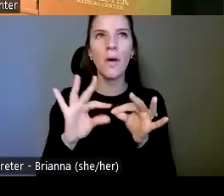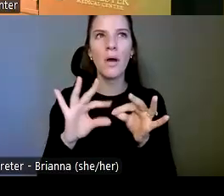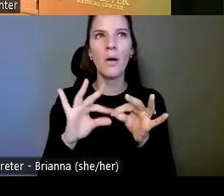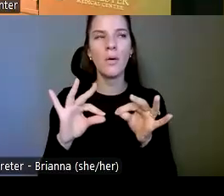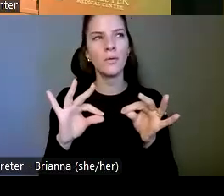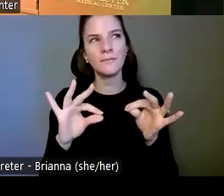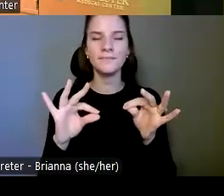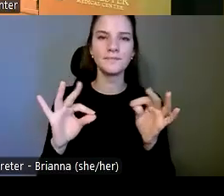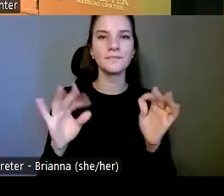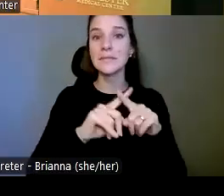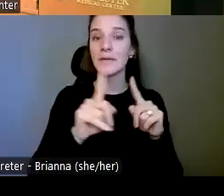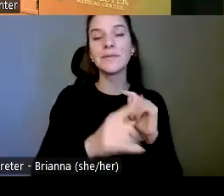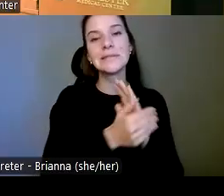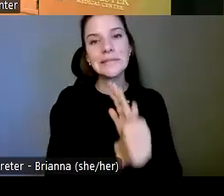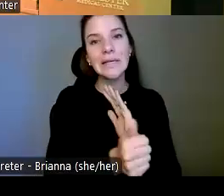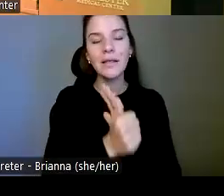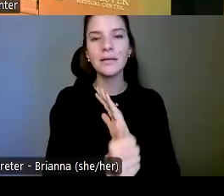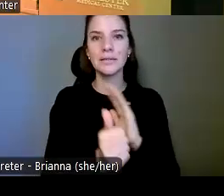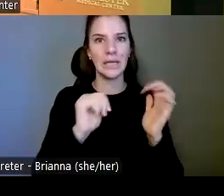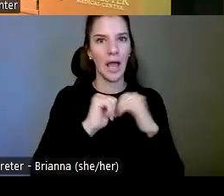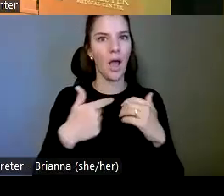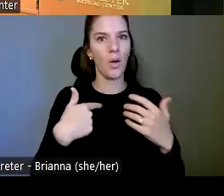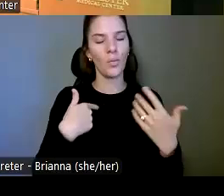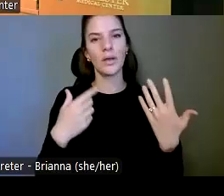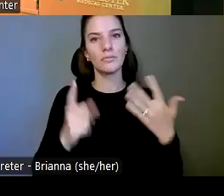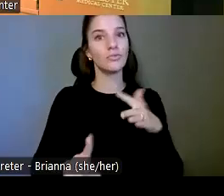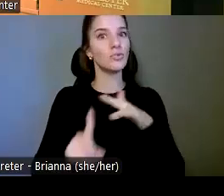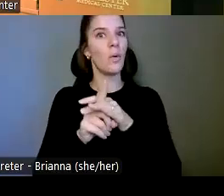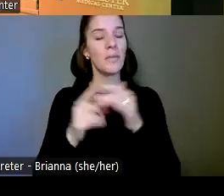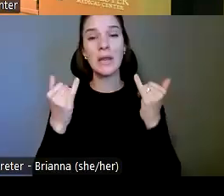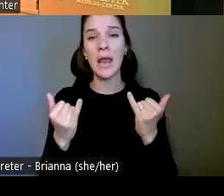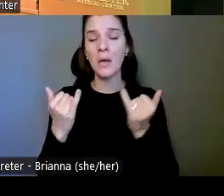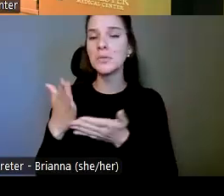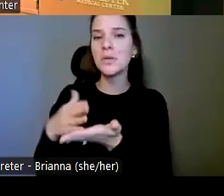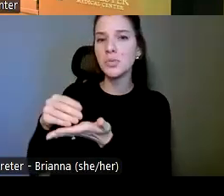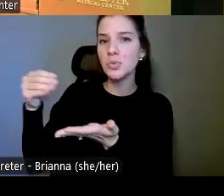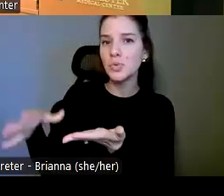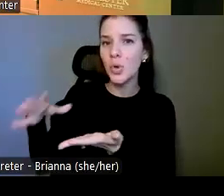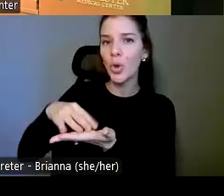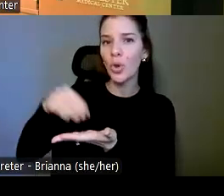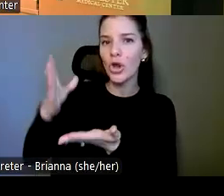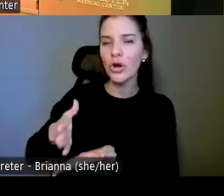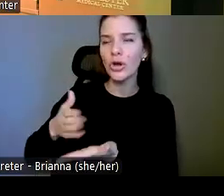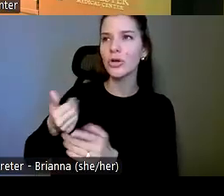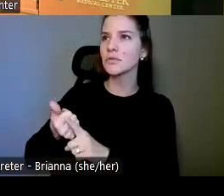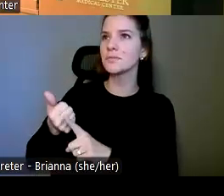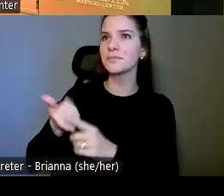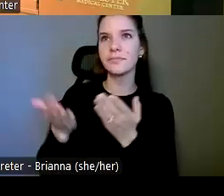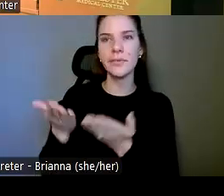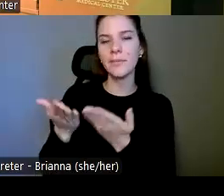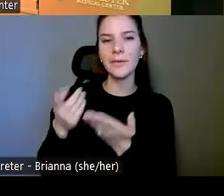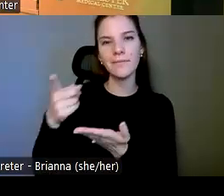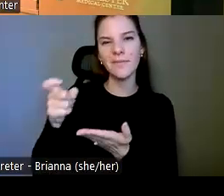skills and ways of being that learners right now maybe are um needing to develop further. sort of